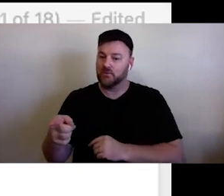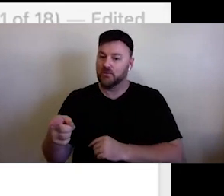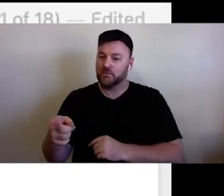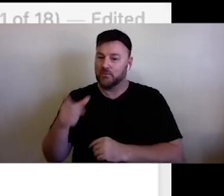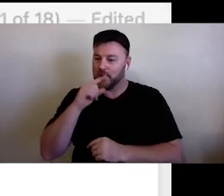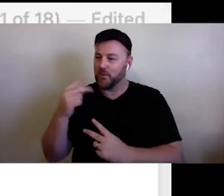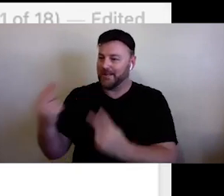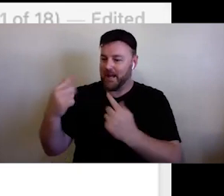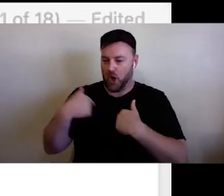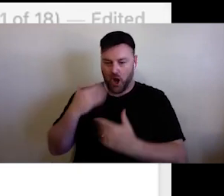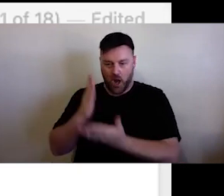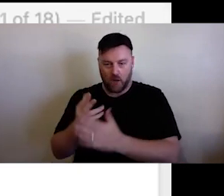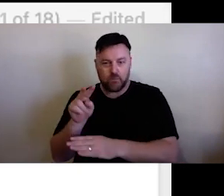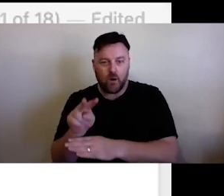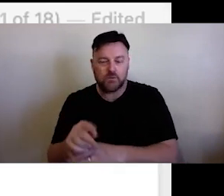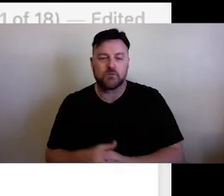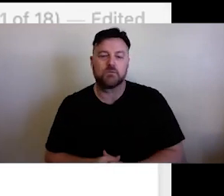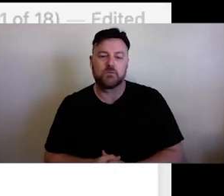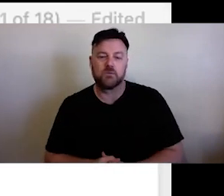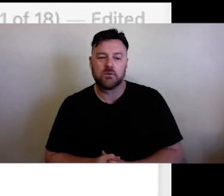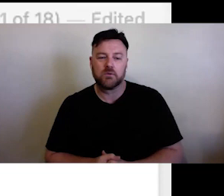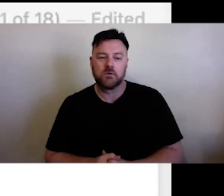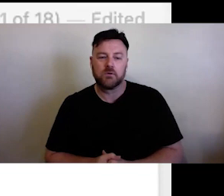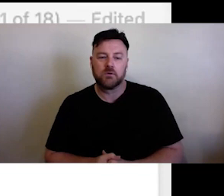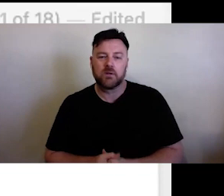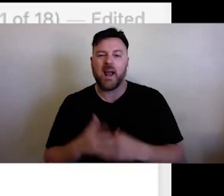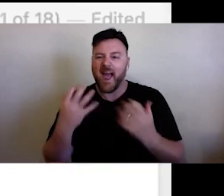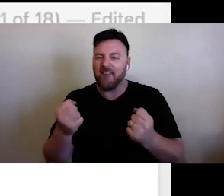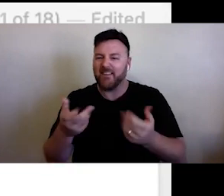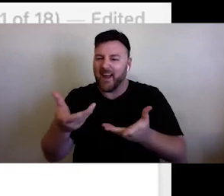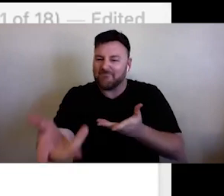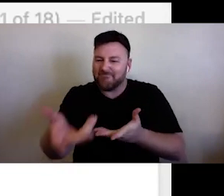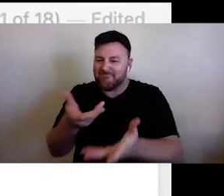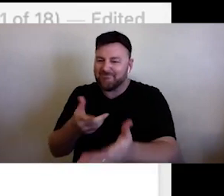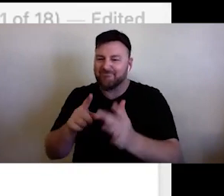being noticed and being recognised, interacting. Interactivity is